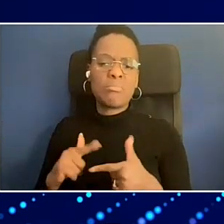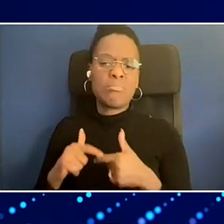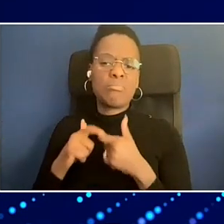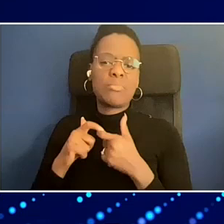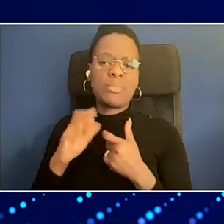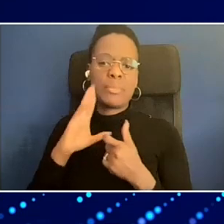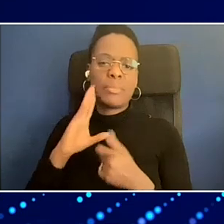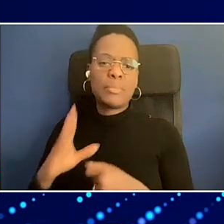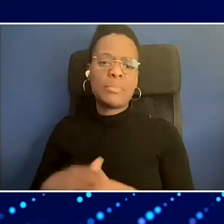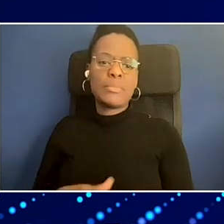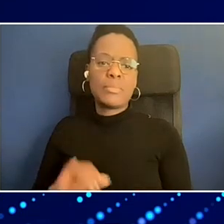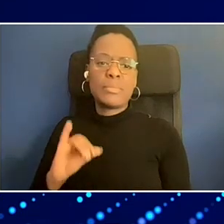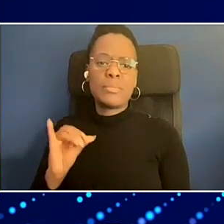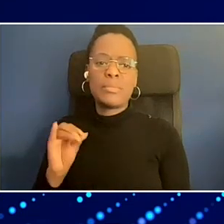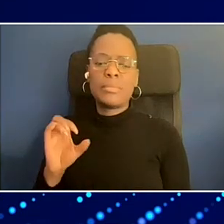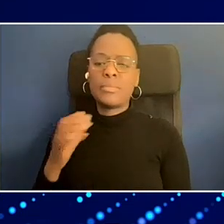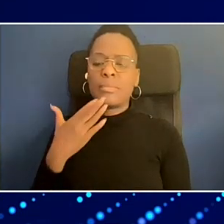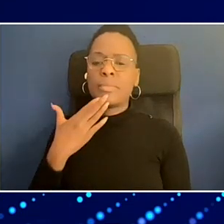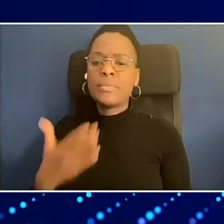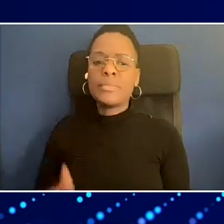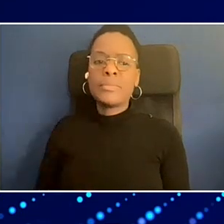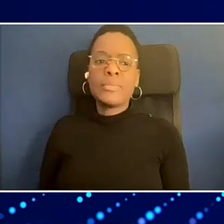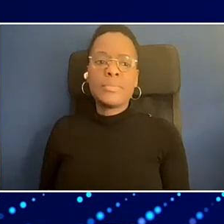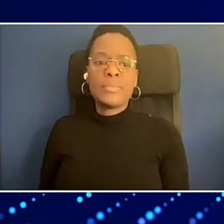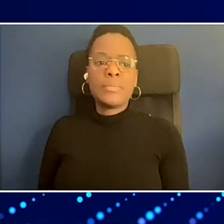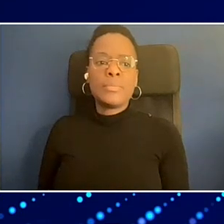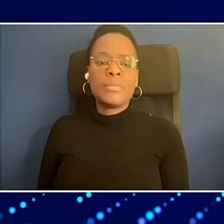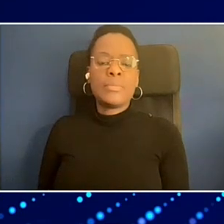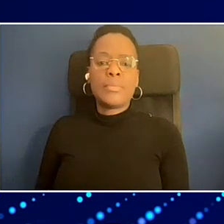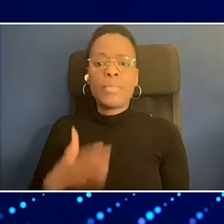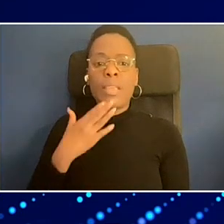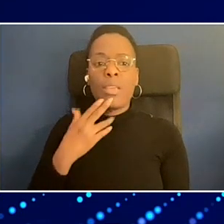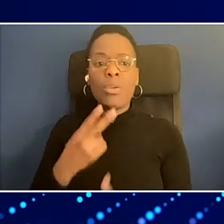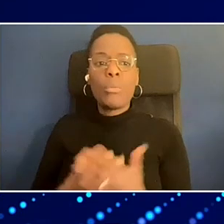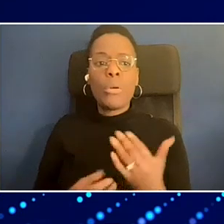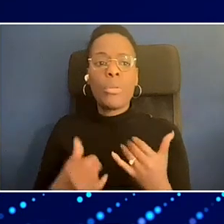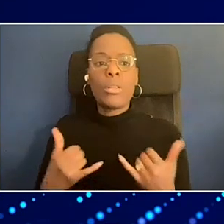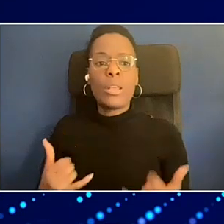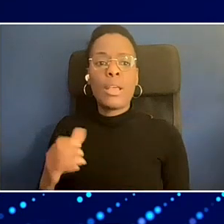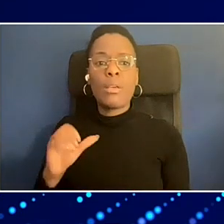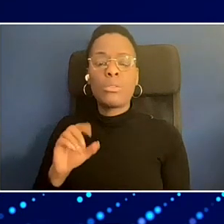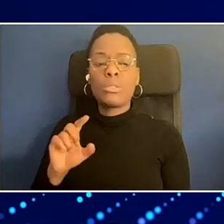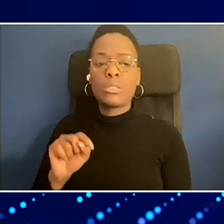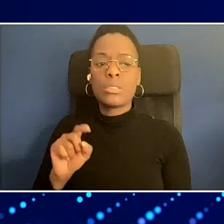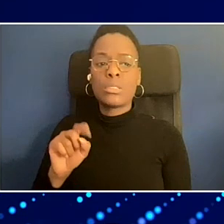Thank you. Thank you both. If it's okay, Scott, Jason, and Emmett, we're gonna- I don't think we're gonna